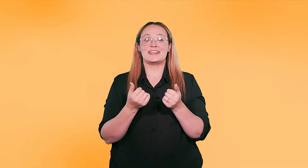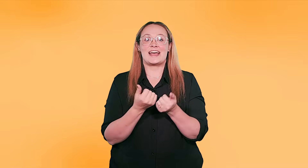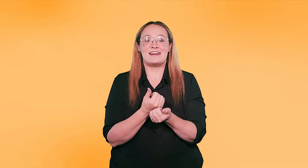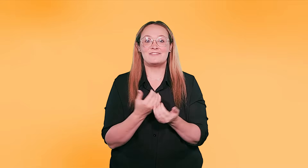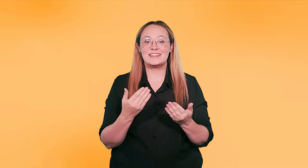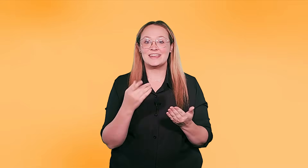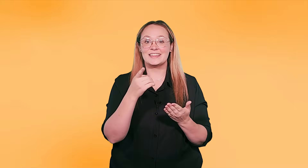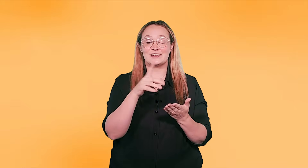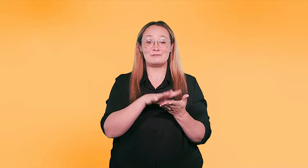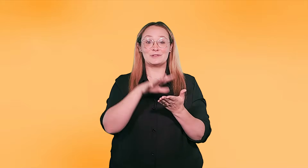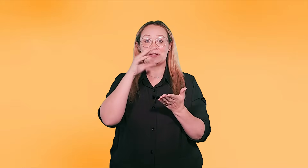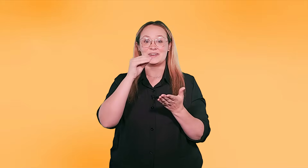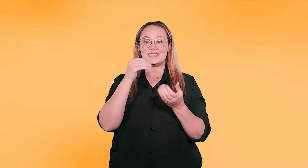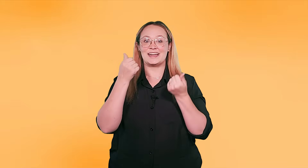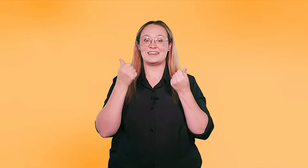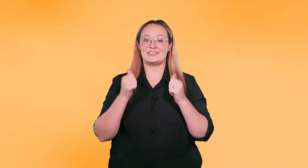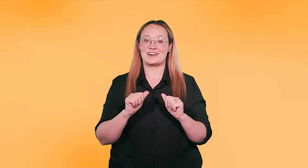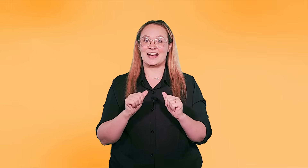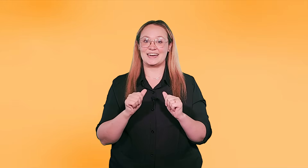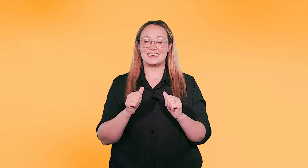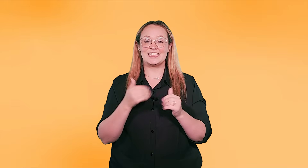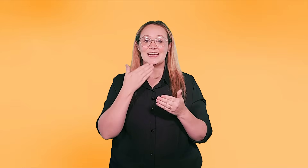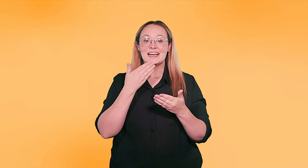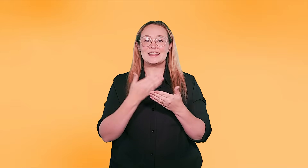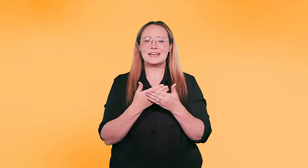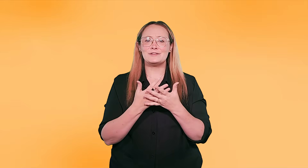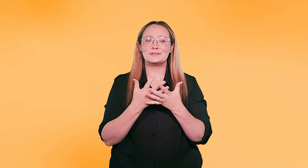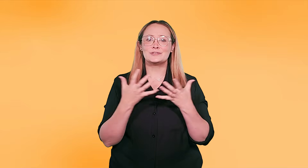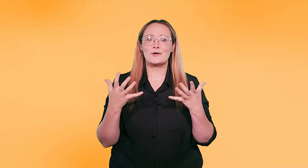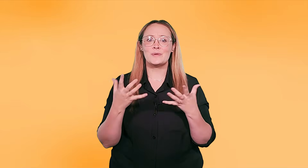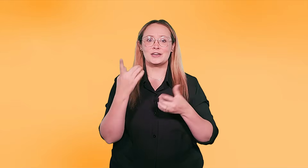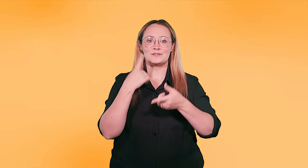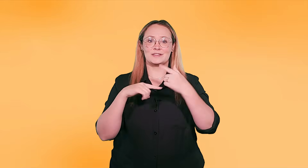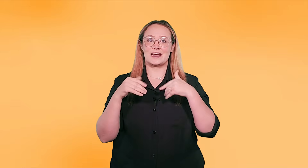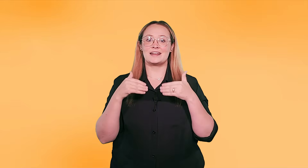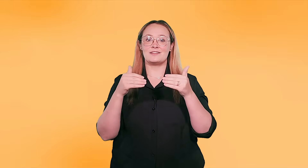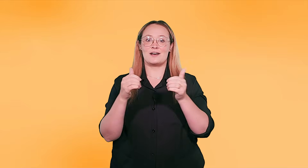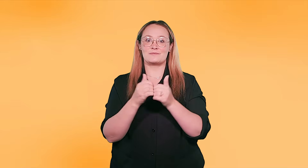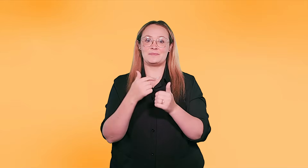with everything that you learned and tried. Thank you so much for signing along with